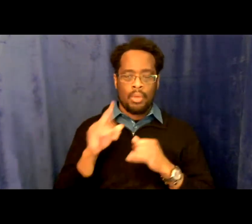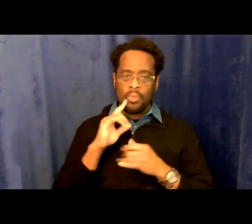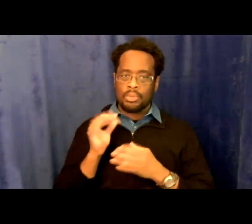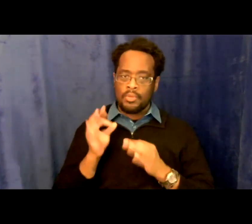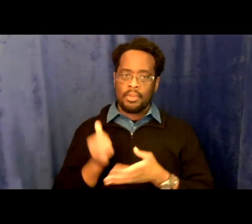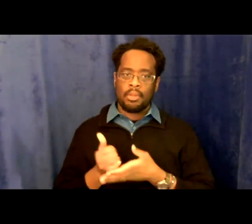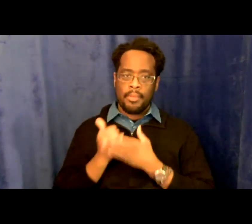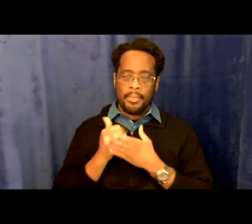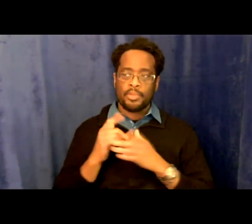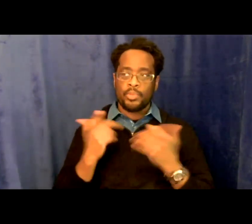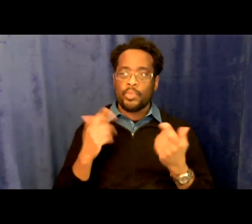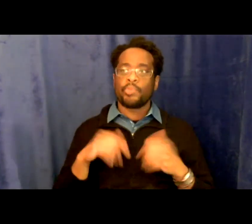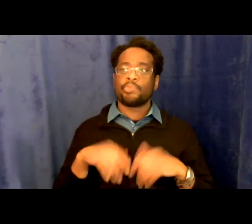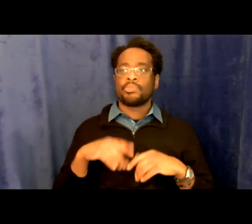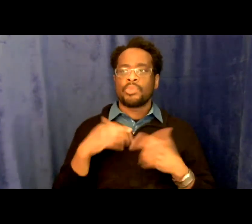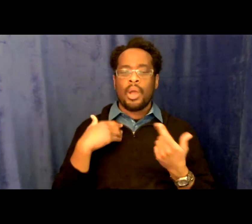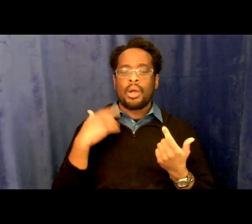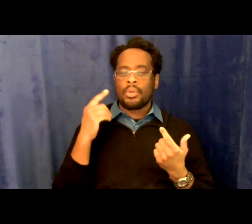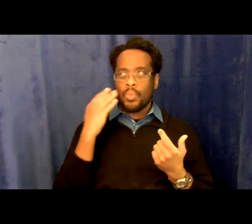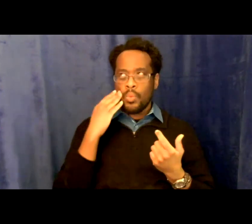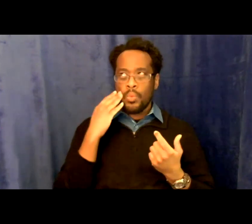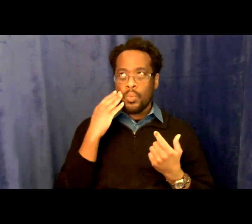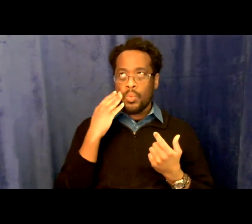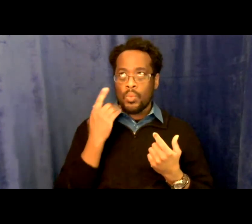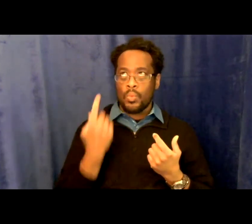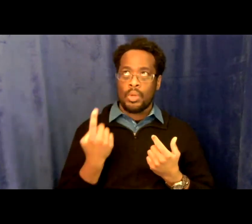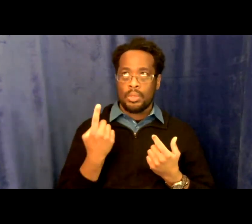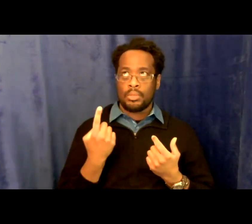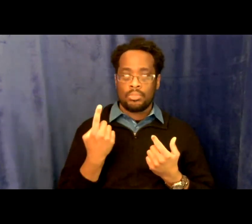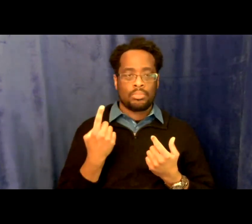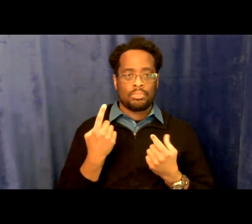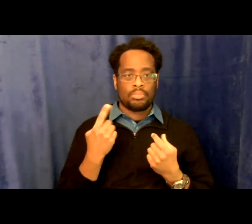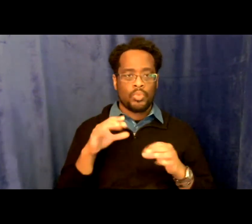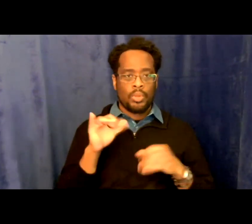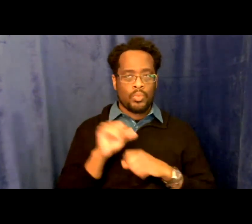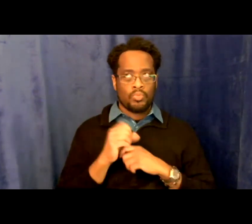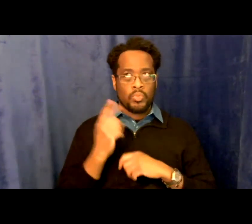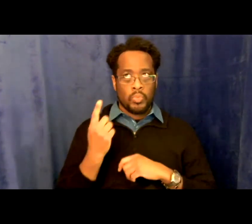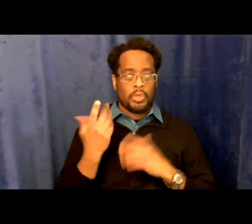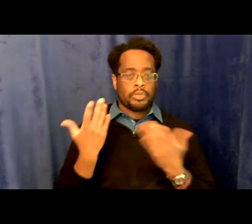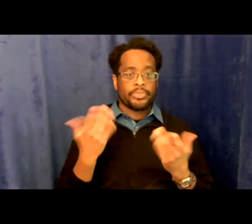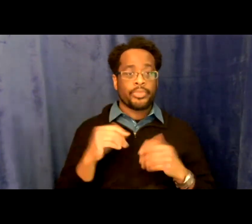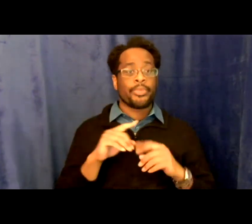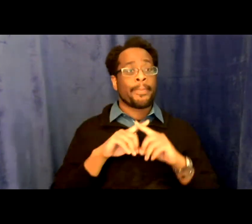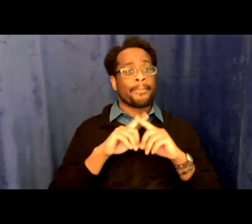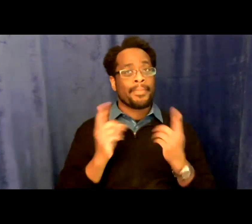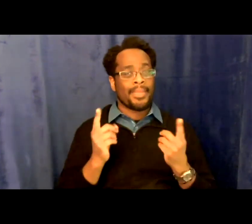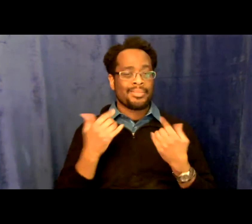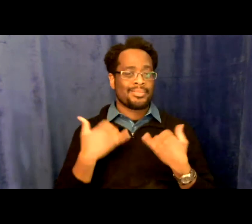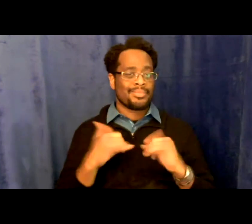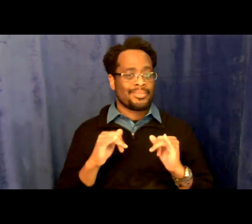make those descriptions i think that definitely helps but to know um one person doing that job